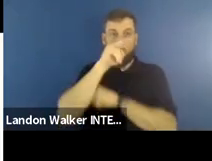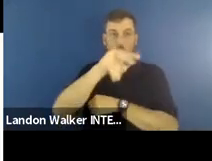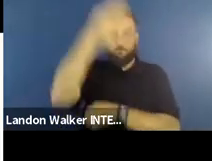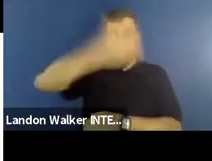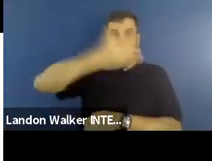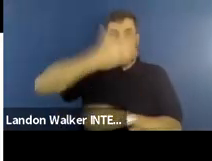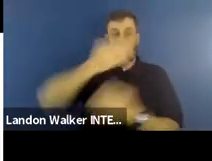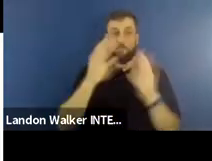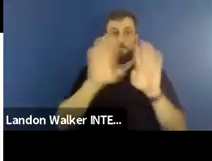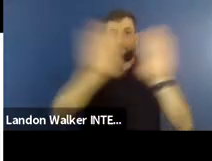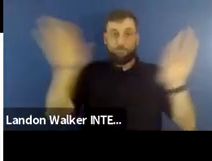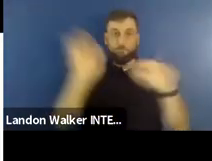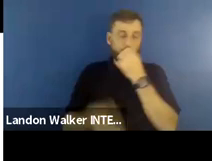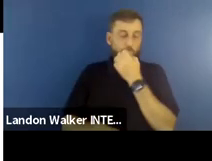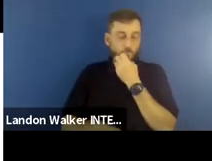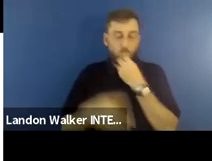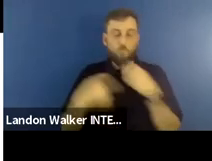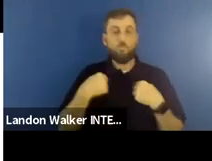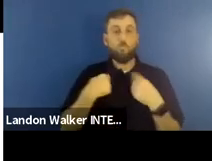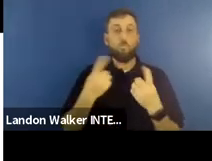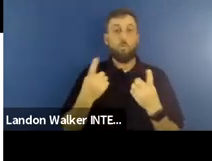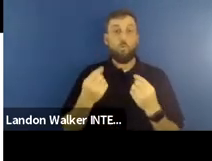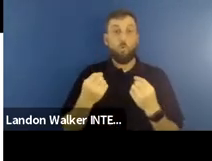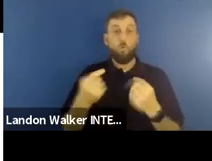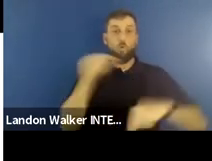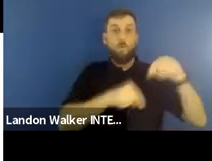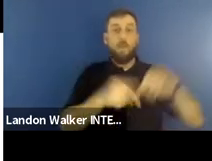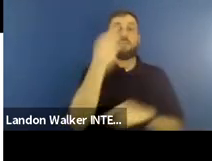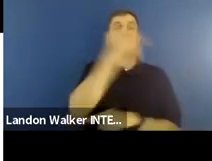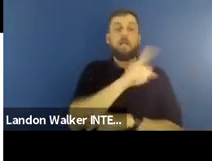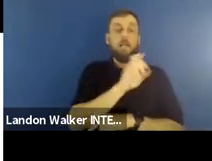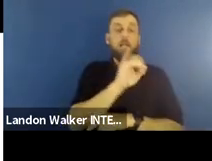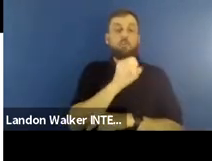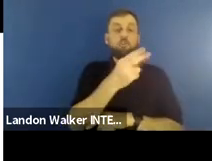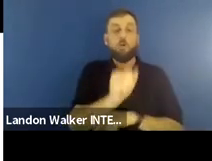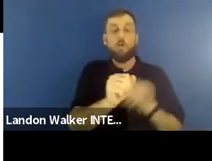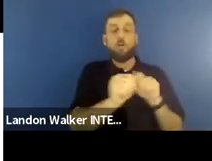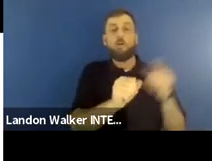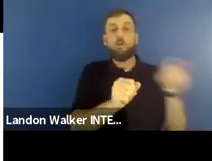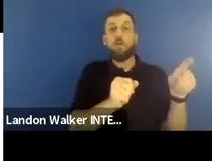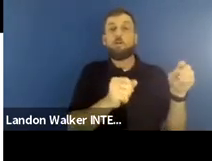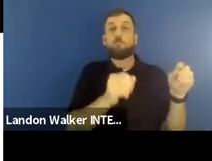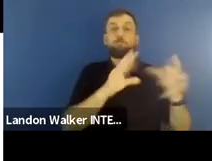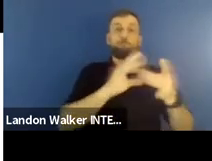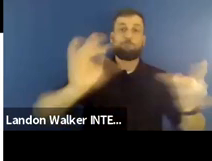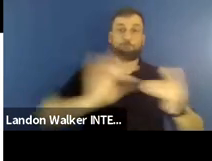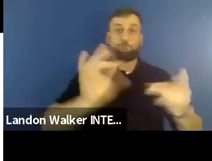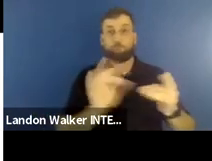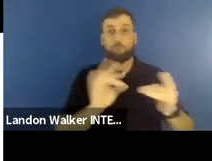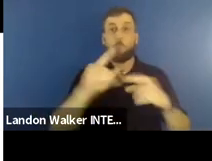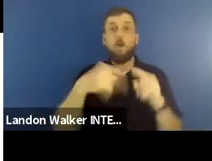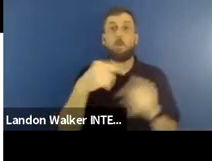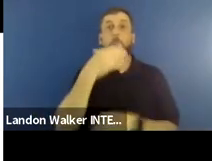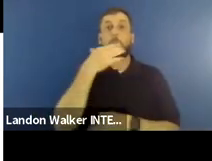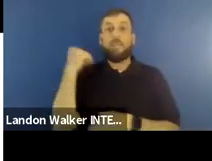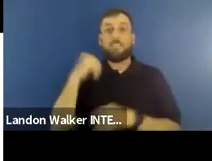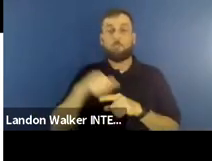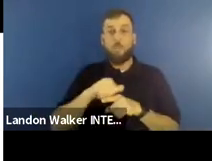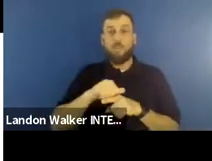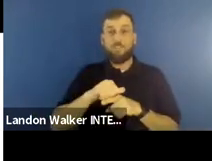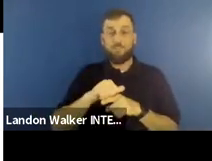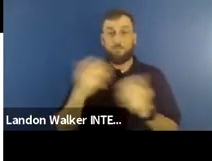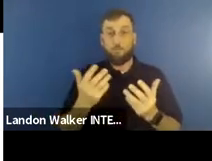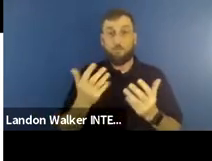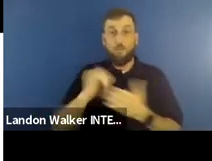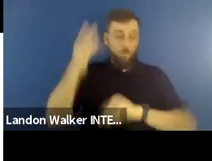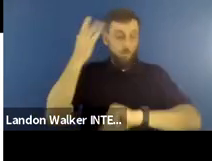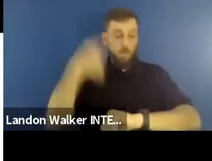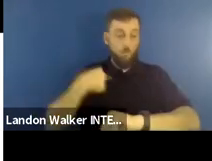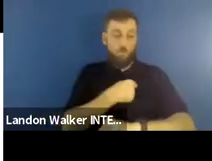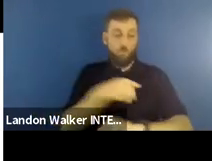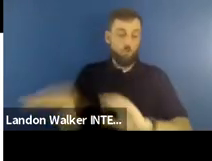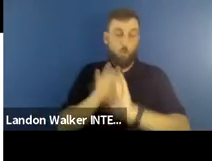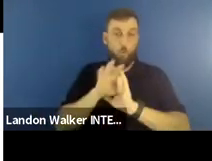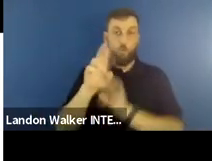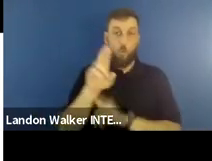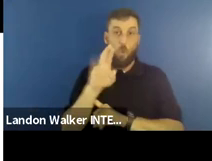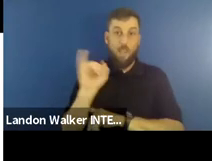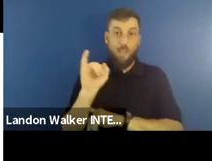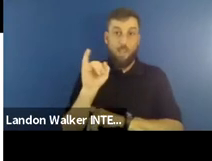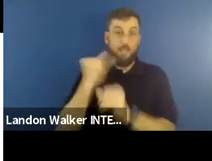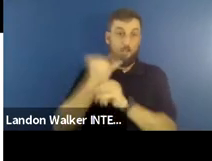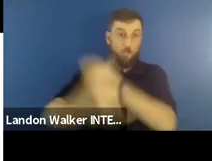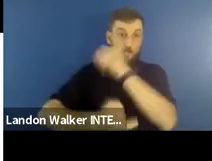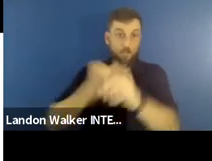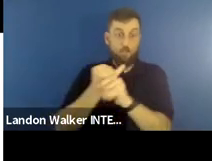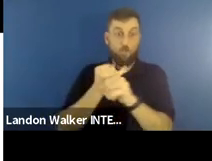But what I want to do is kind of go back with Lisa was going giving you the best practices and the reason why we went with best practices first is because that was one of the reasons why we chose ri international as the service provider for the British